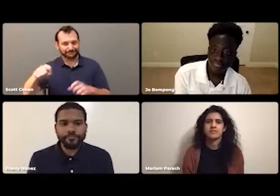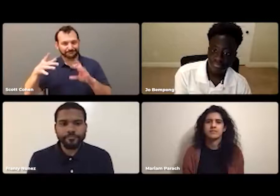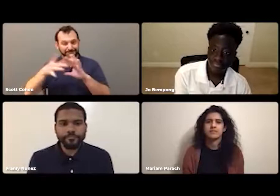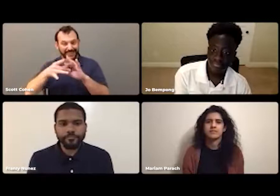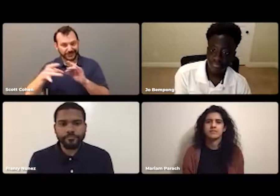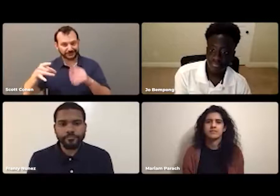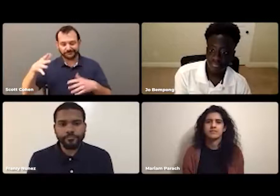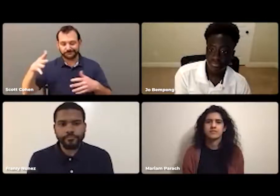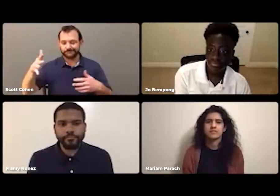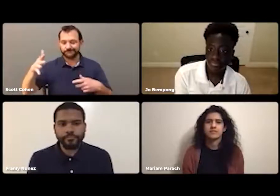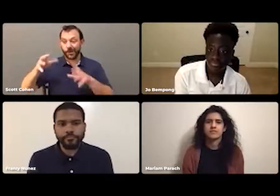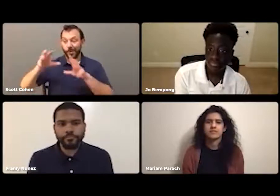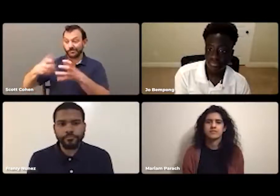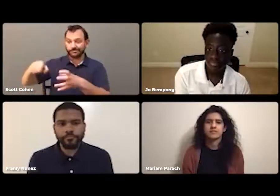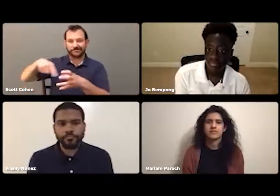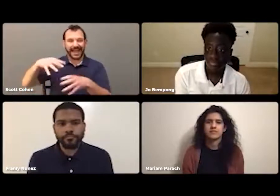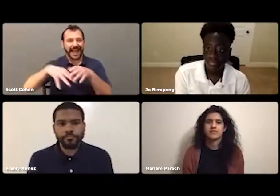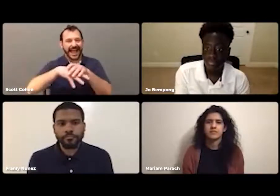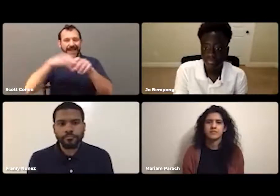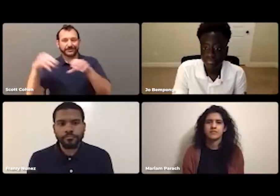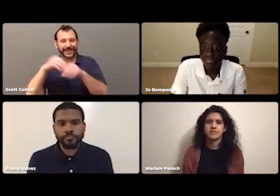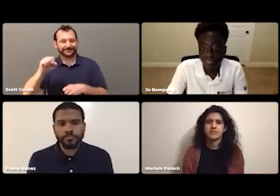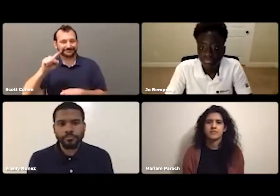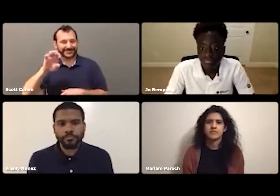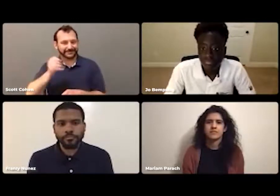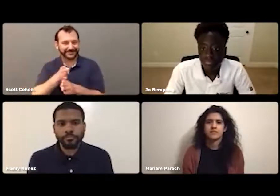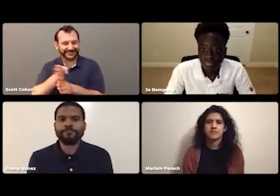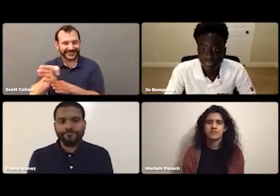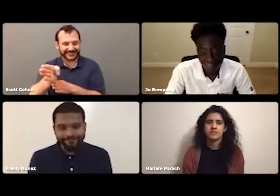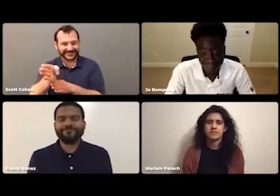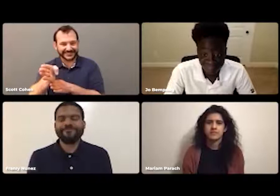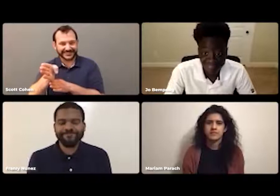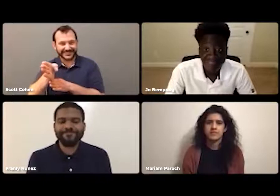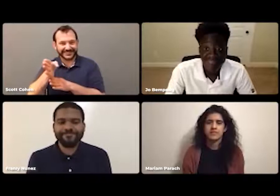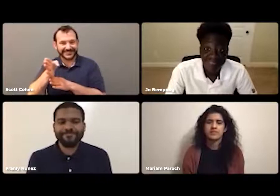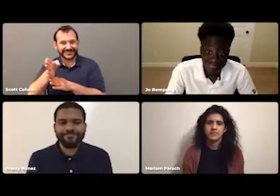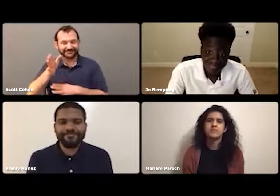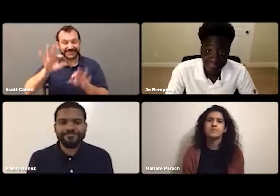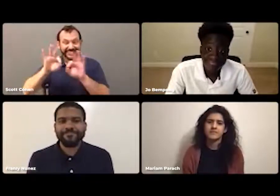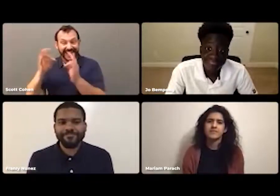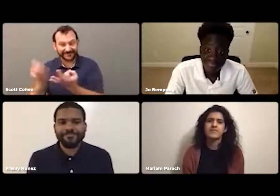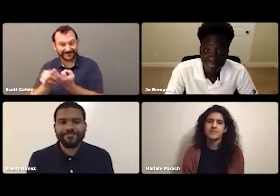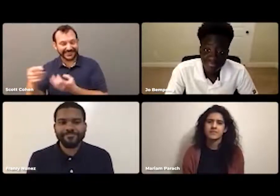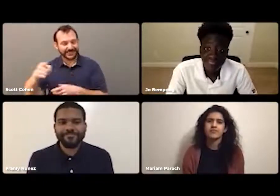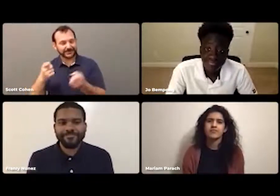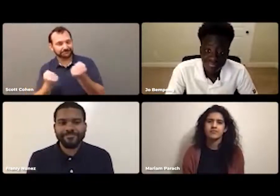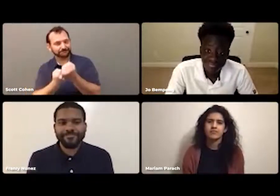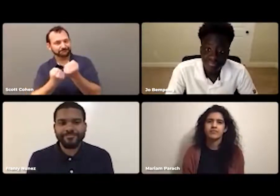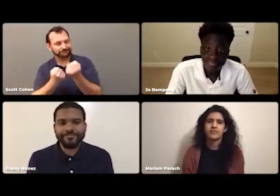I want to say what I captured from the message:You had a couple folks outside